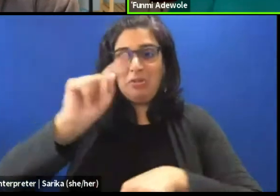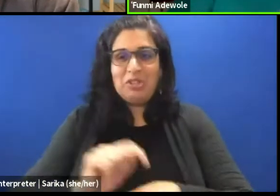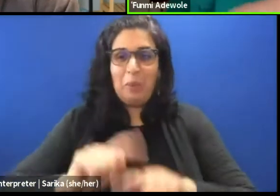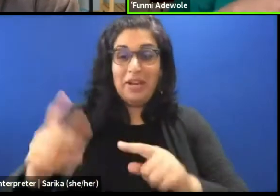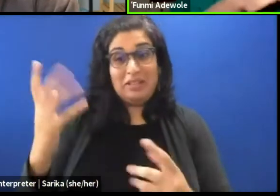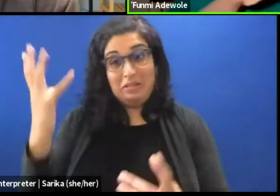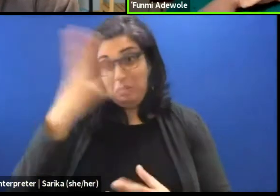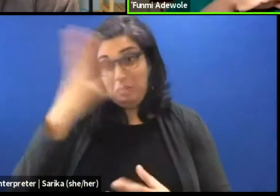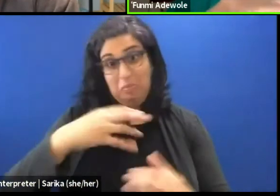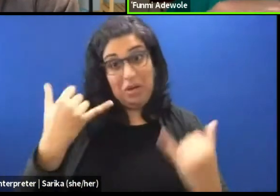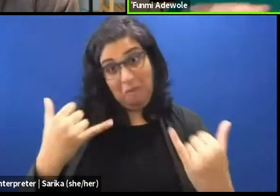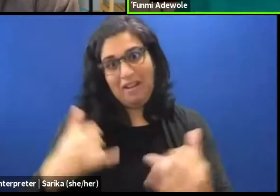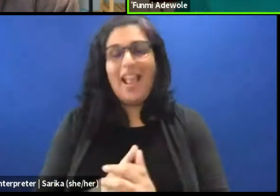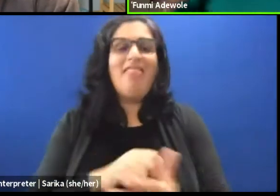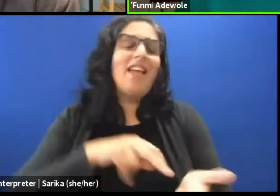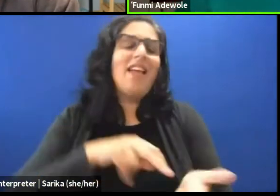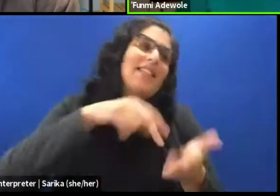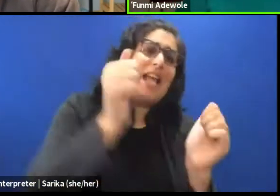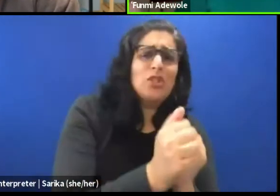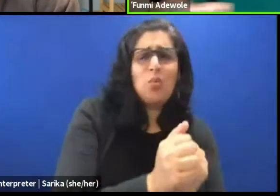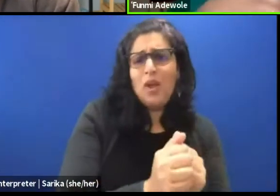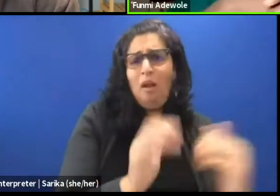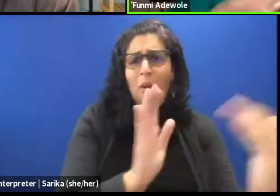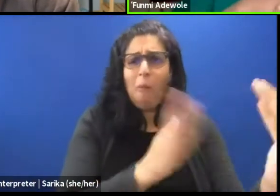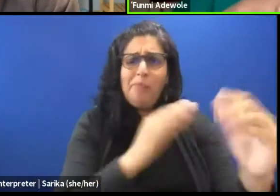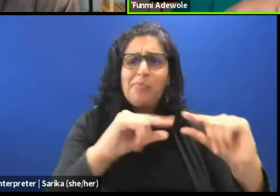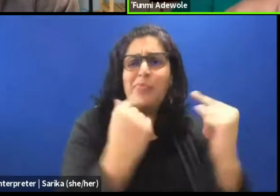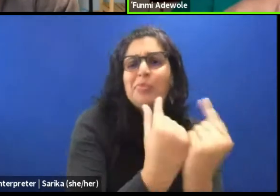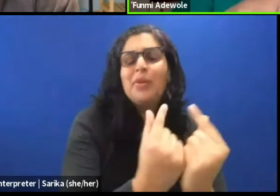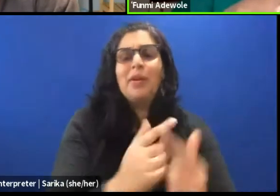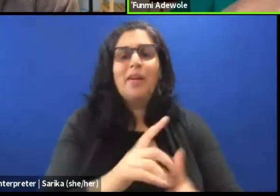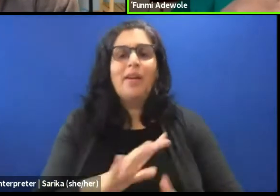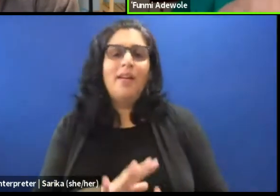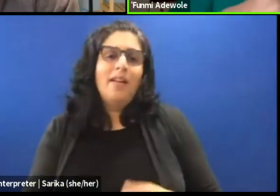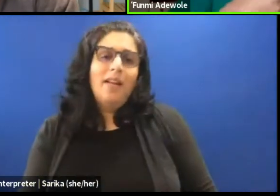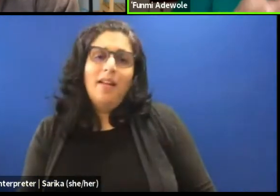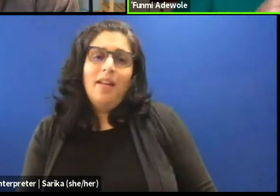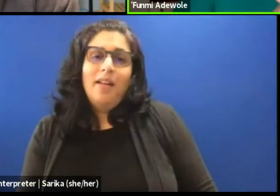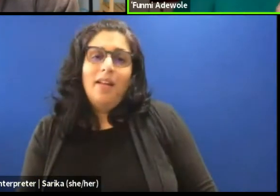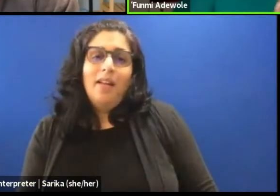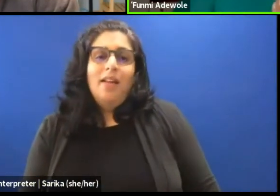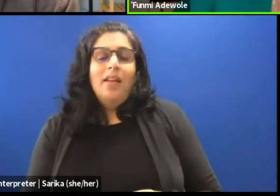then I did straight forward plays, what we called physical theater,